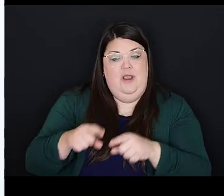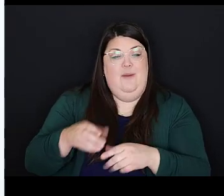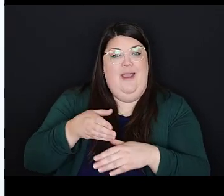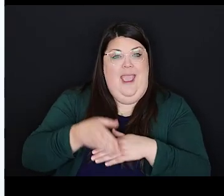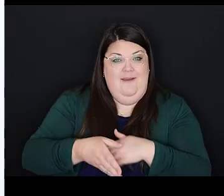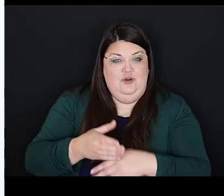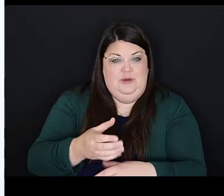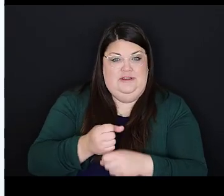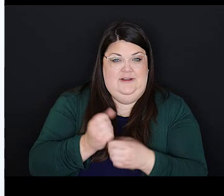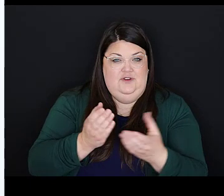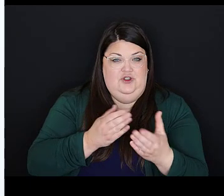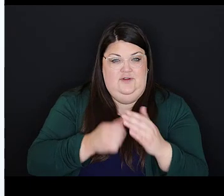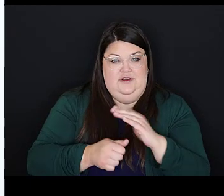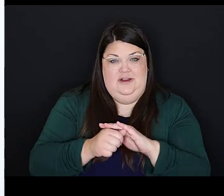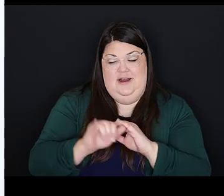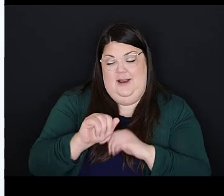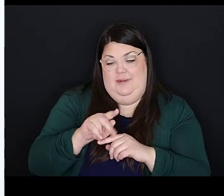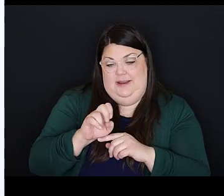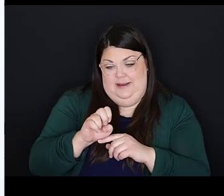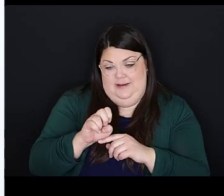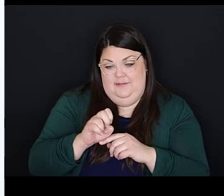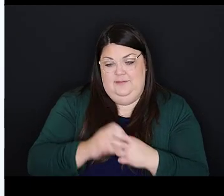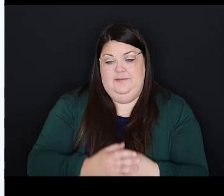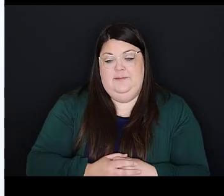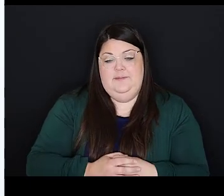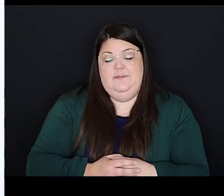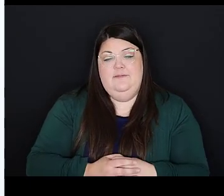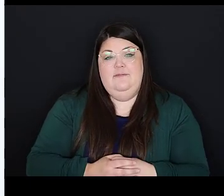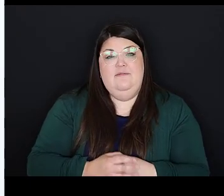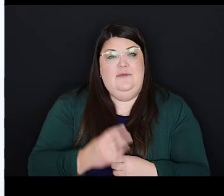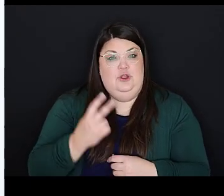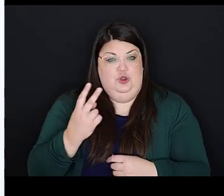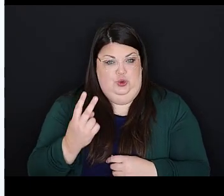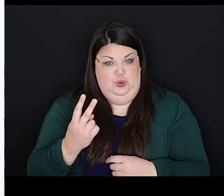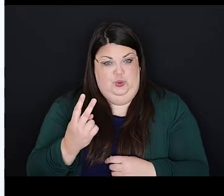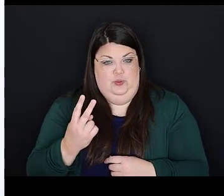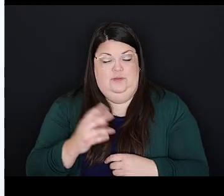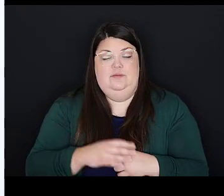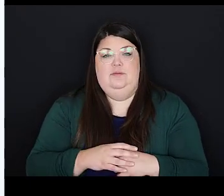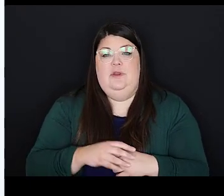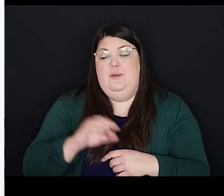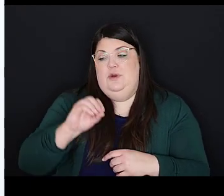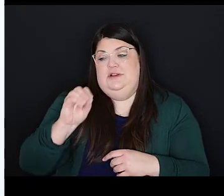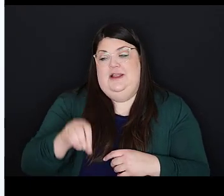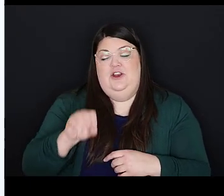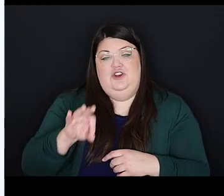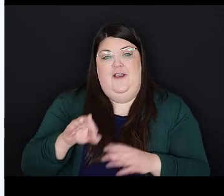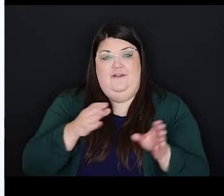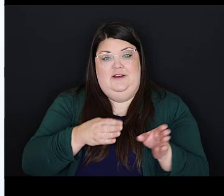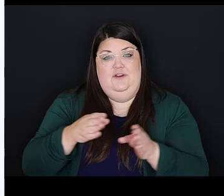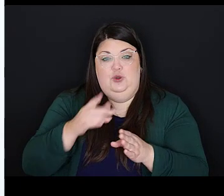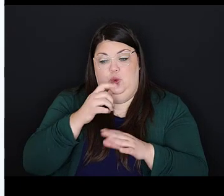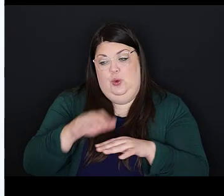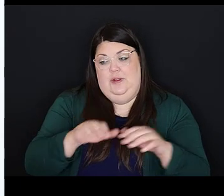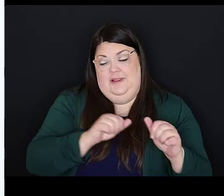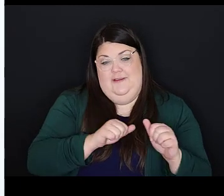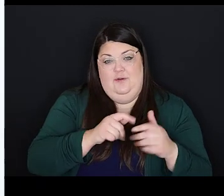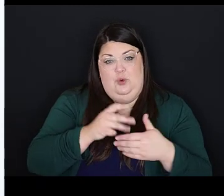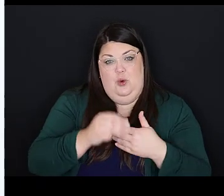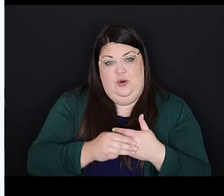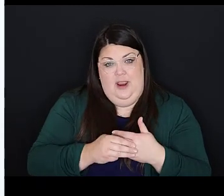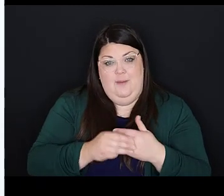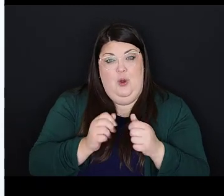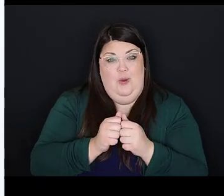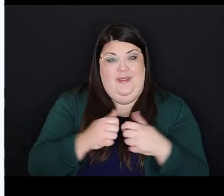services under an IPE. (2) The percentage of individuals who leave the program without an